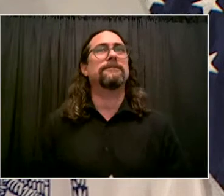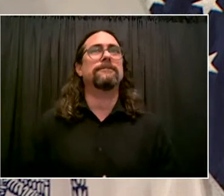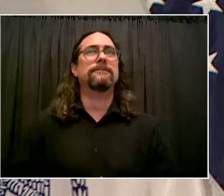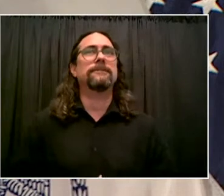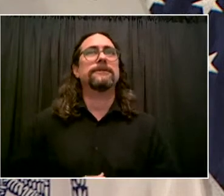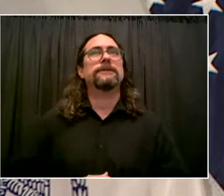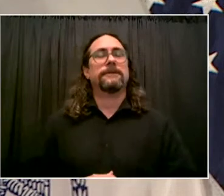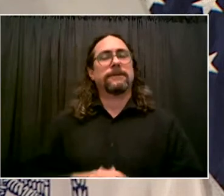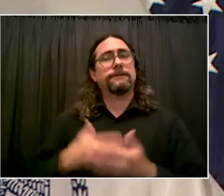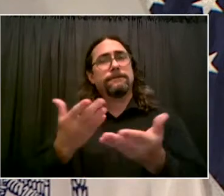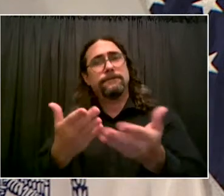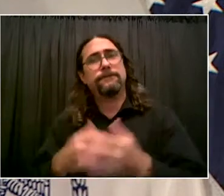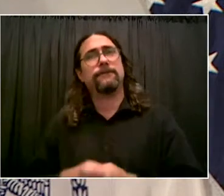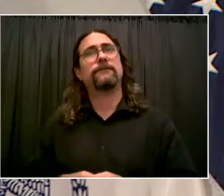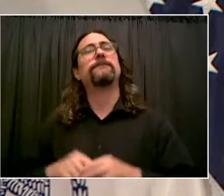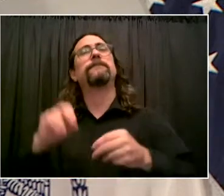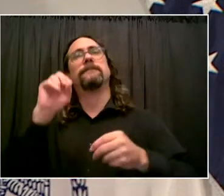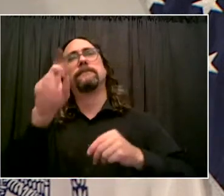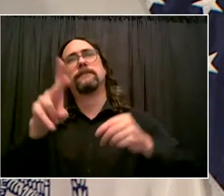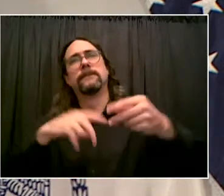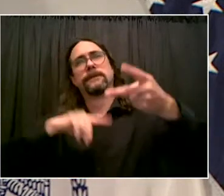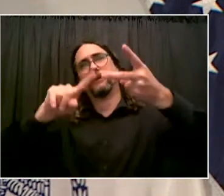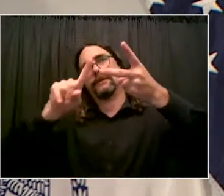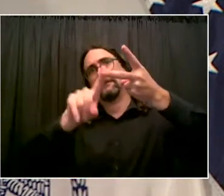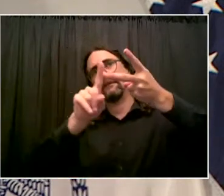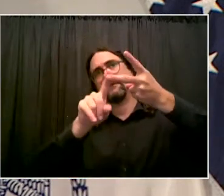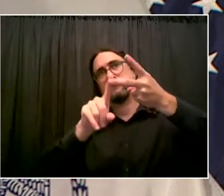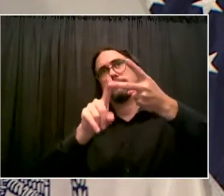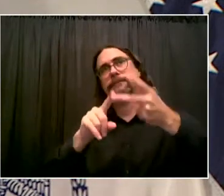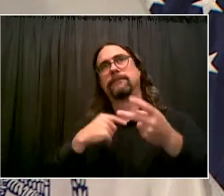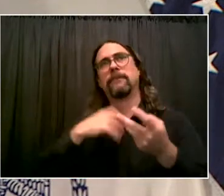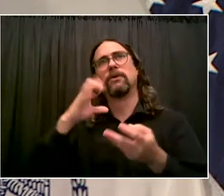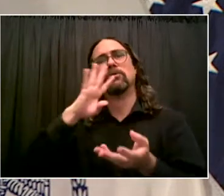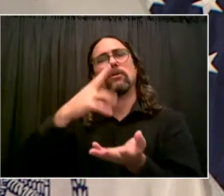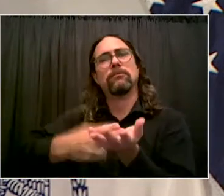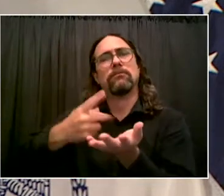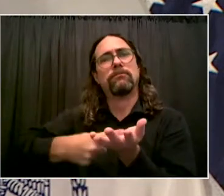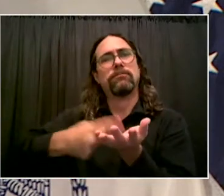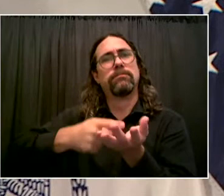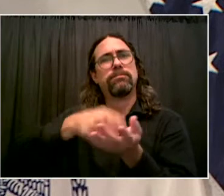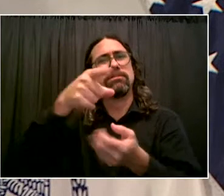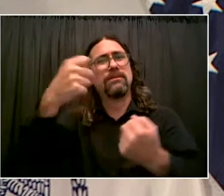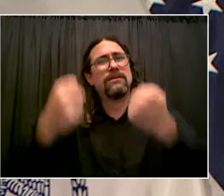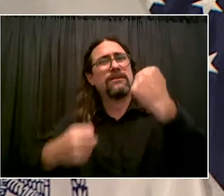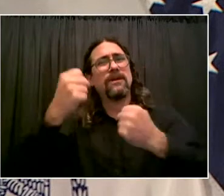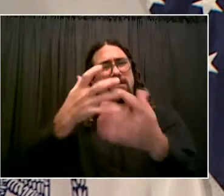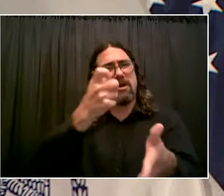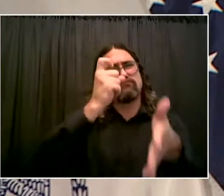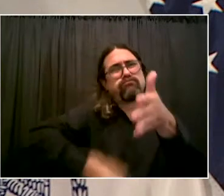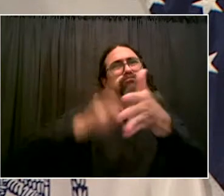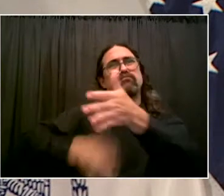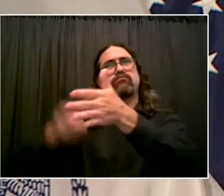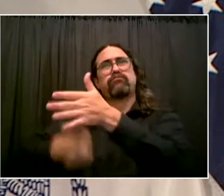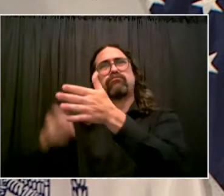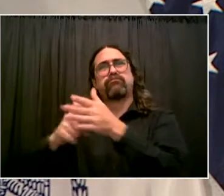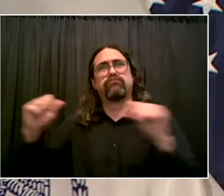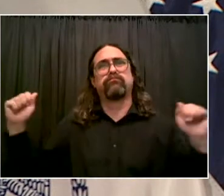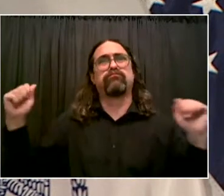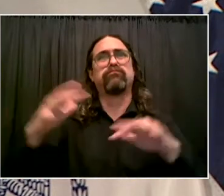THE CITY'S HISTORY BUT WE ARE GOING TO FIGHT THIS BACK AND OVERCOME IT. O GHAEAD MARLA.